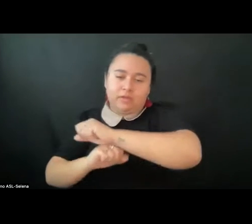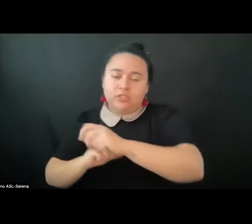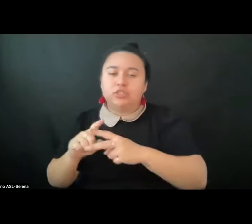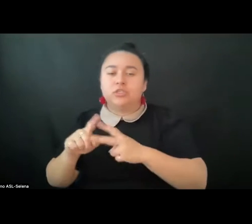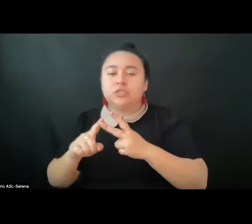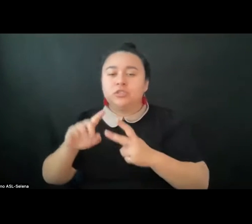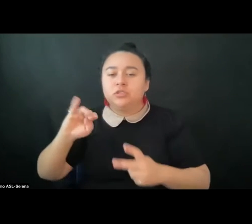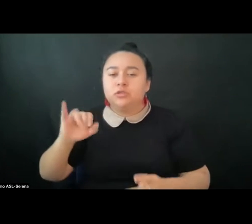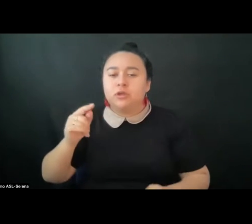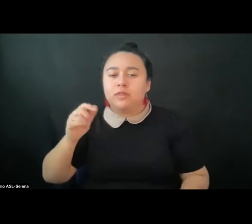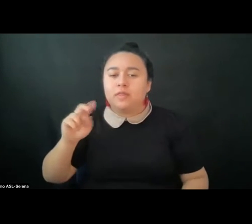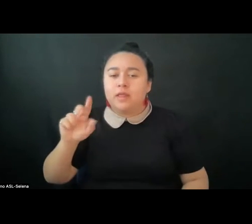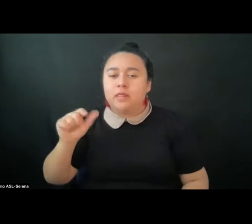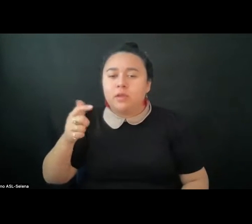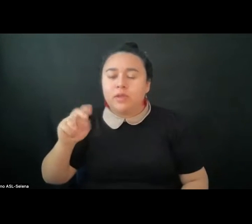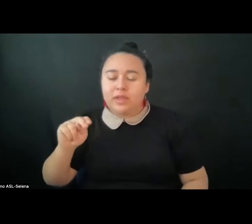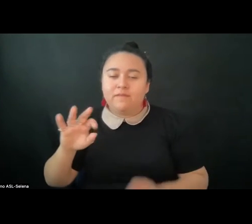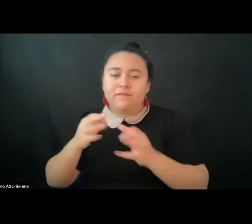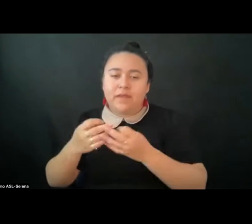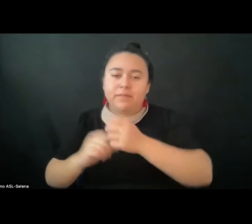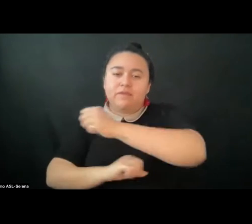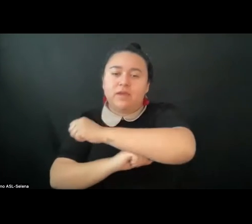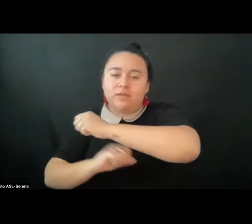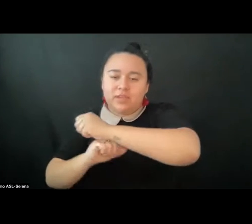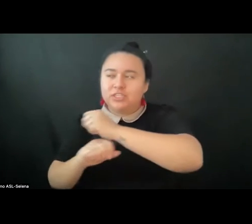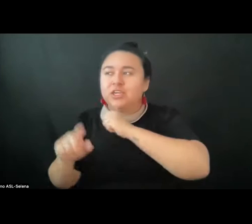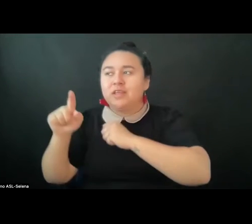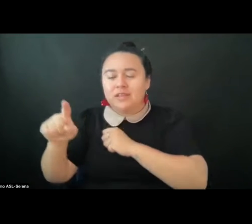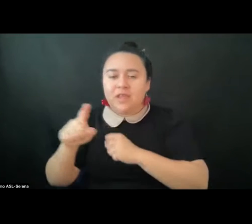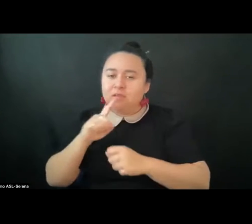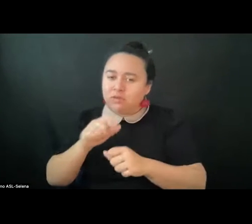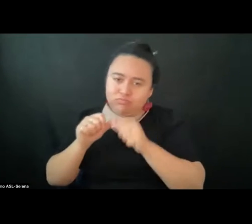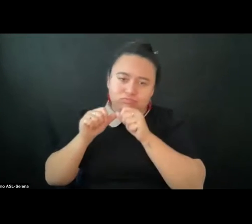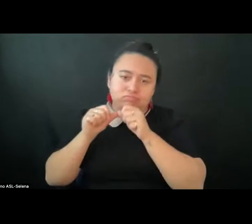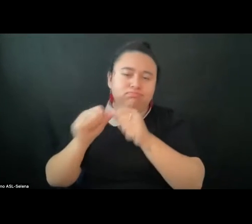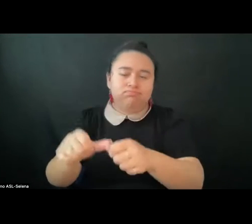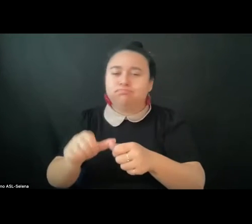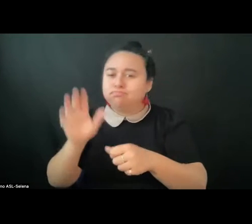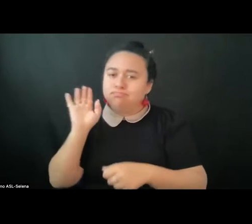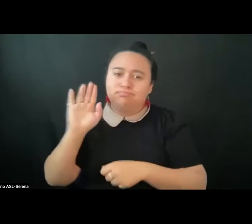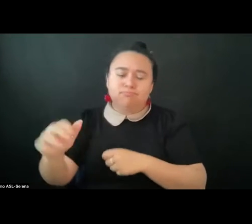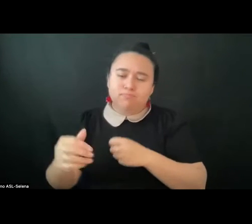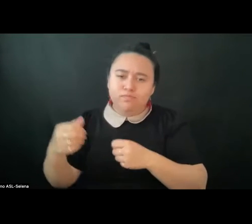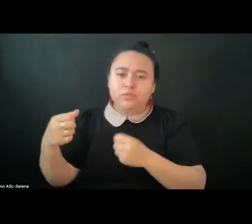funders who are so committed to this space and generous and caring and truly inspiring.